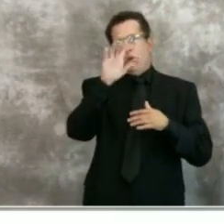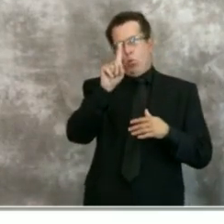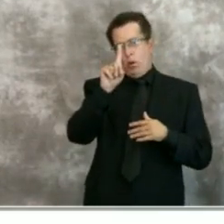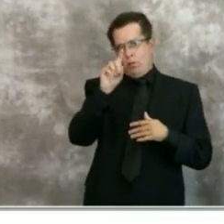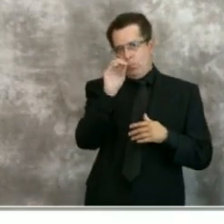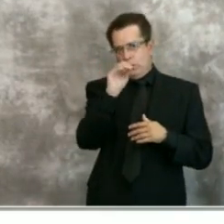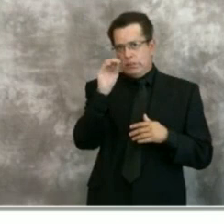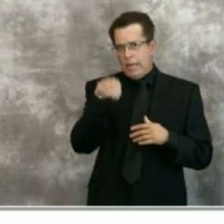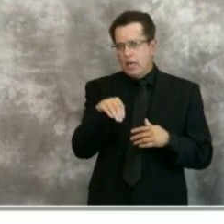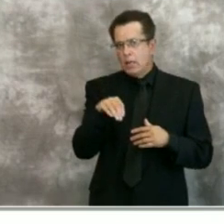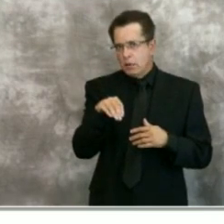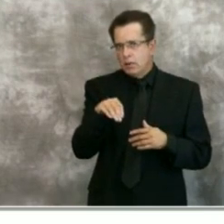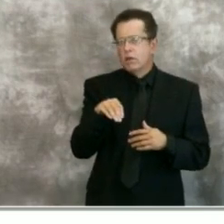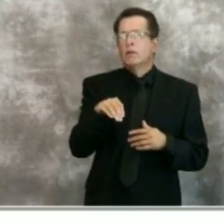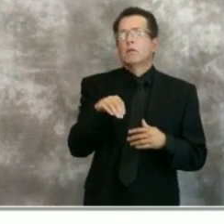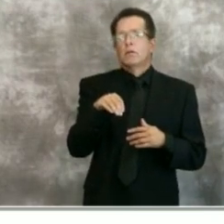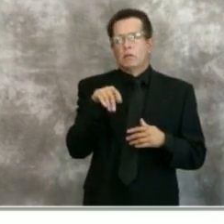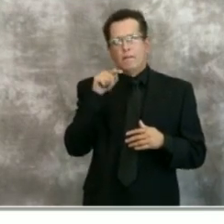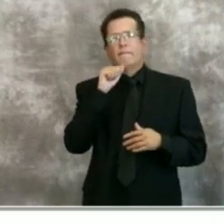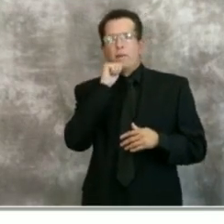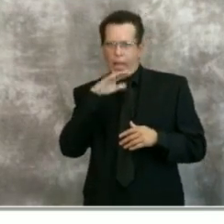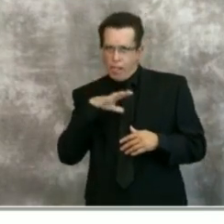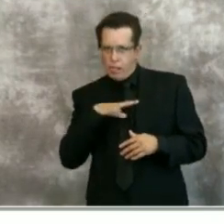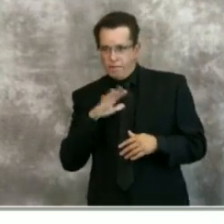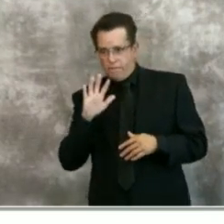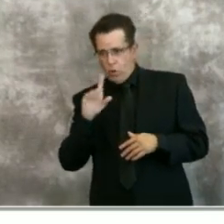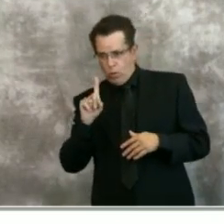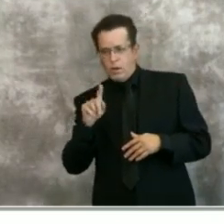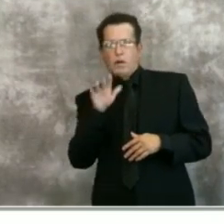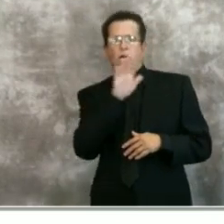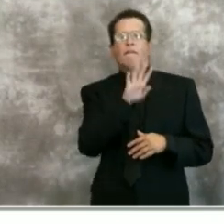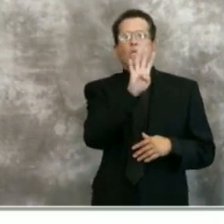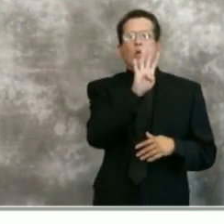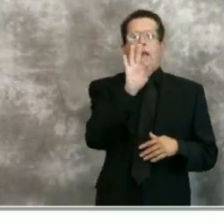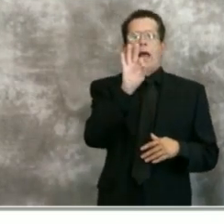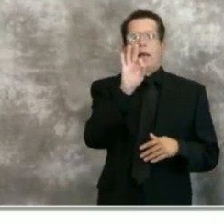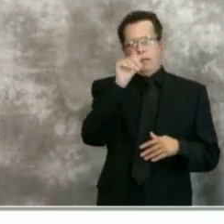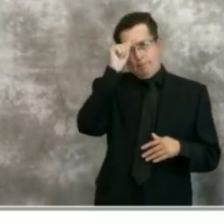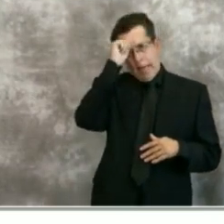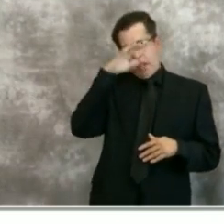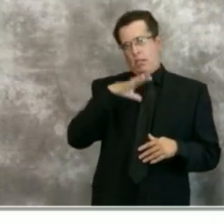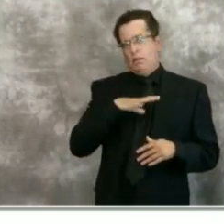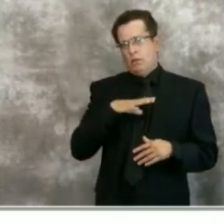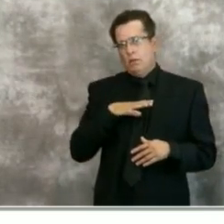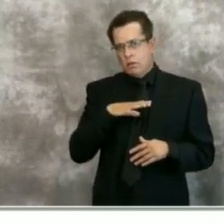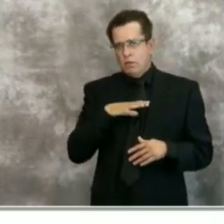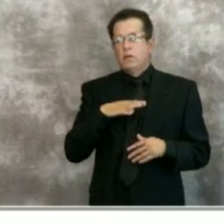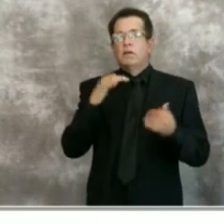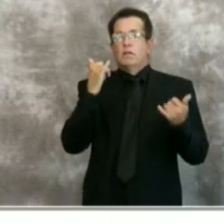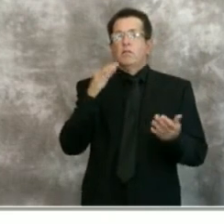INCREASED BY ANOTHER PERCENTAGE POINT FROM REPORT,